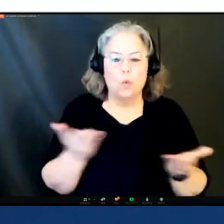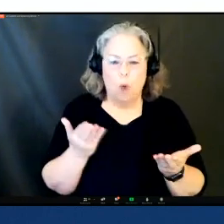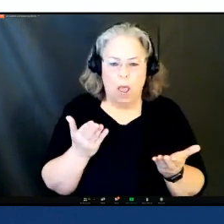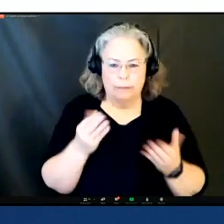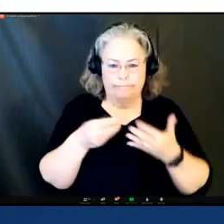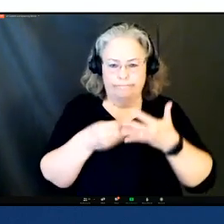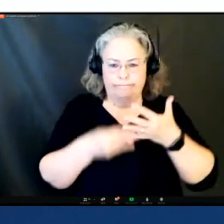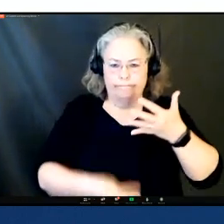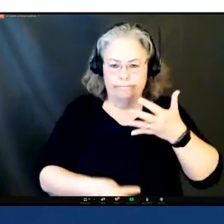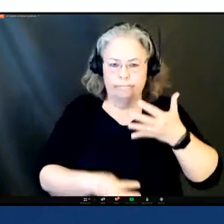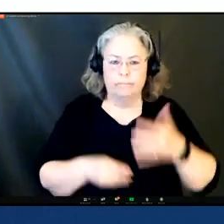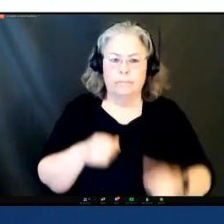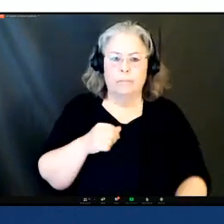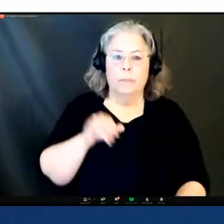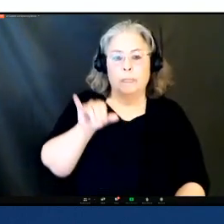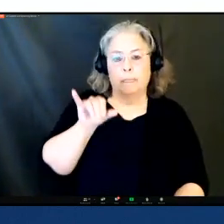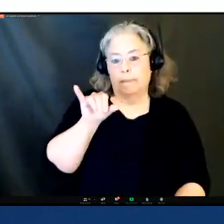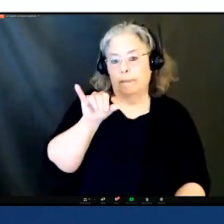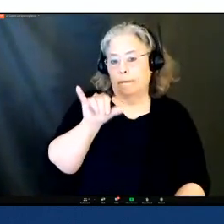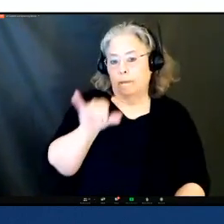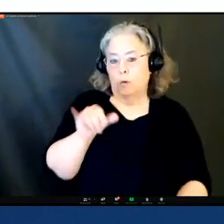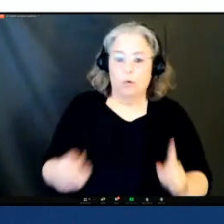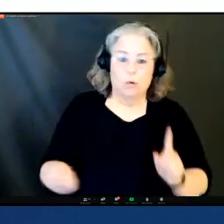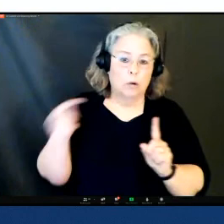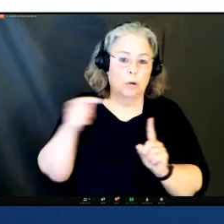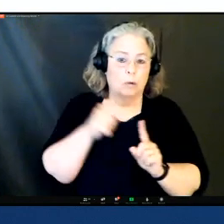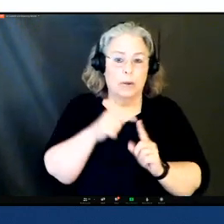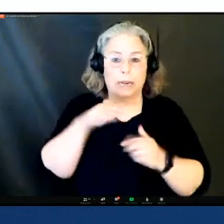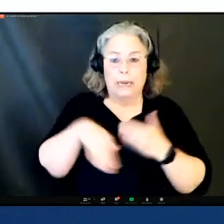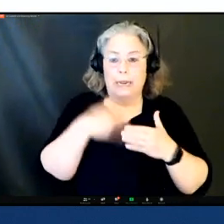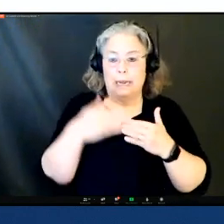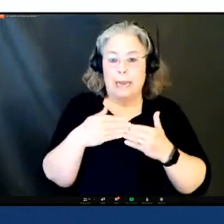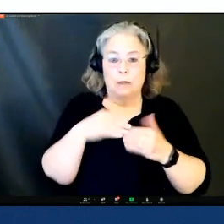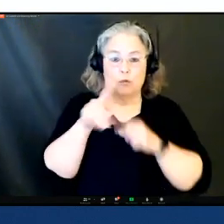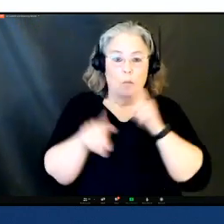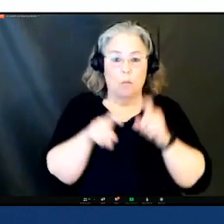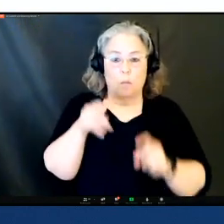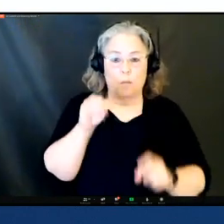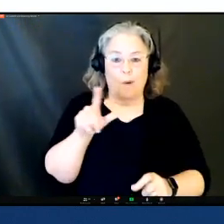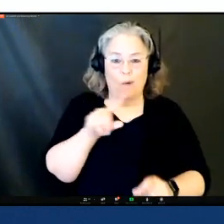And that takes us to our next polling question, Robert, great, thank you, Amanda.